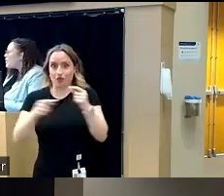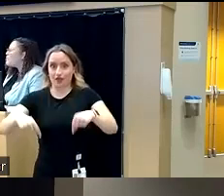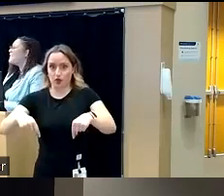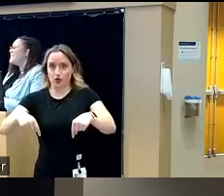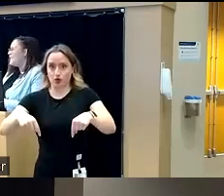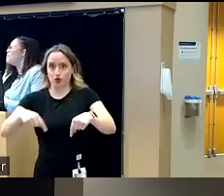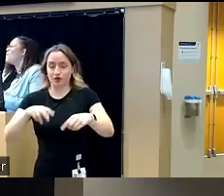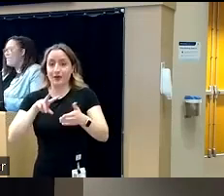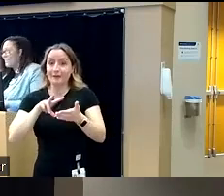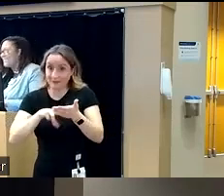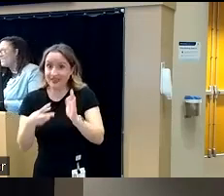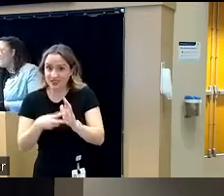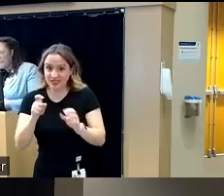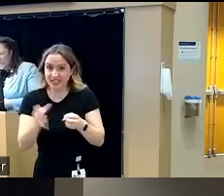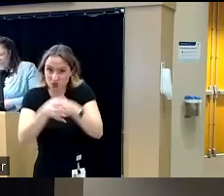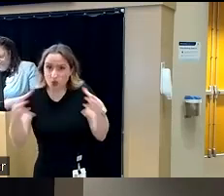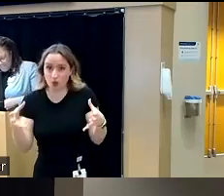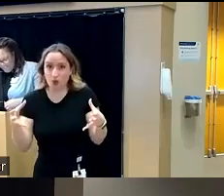so we really need more of us in the workforce